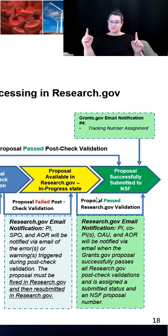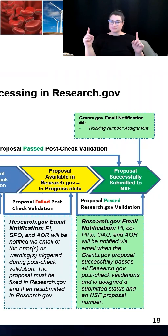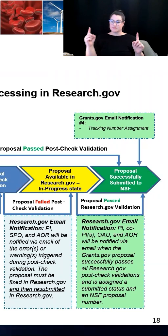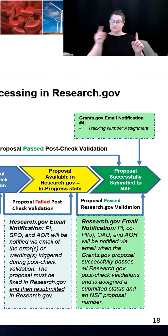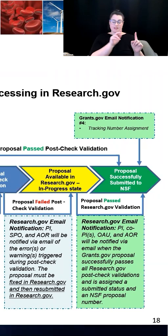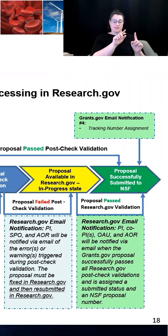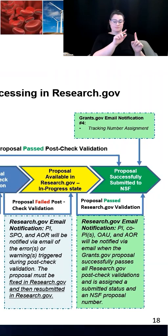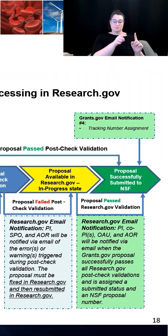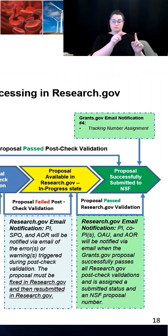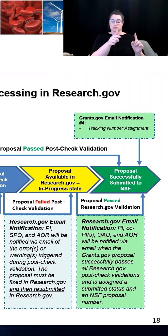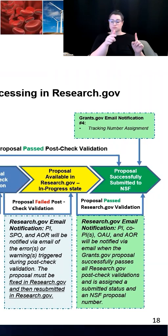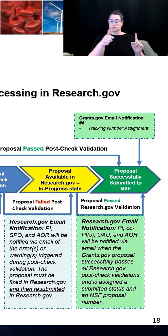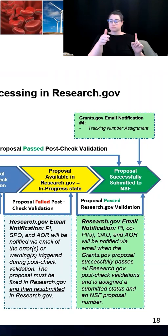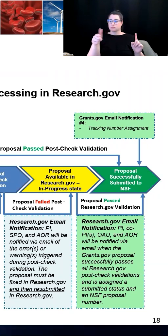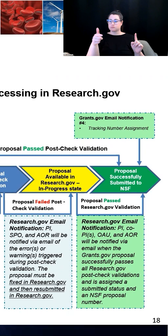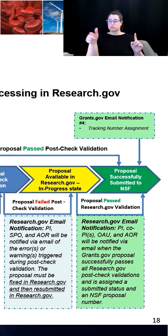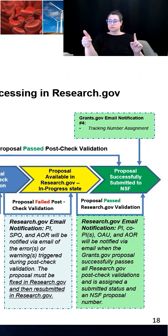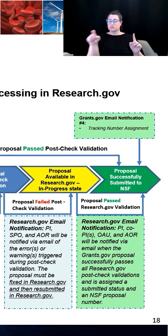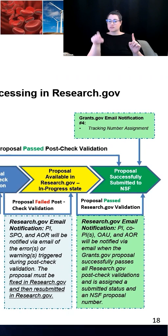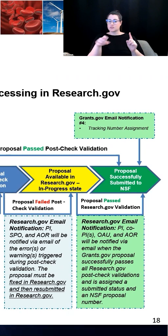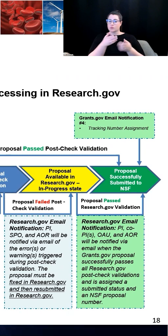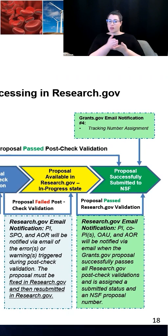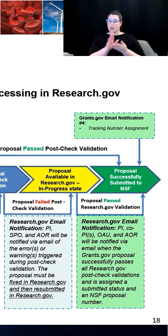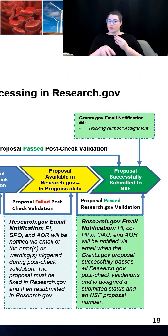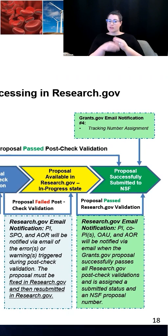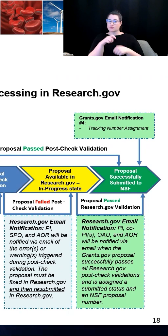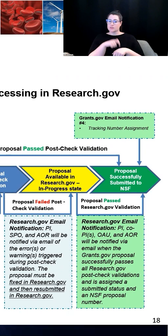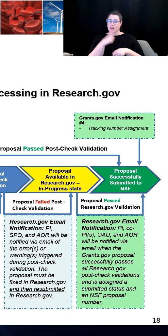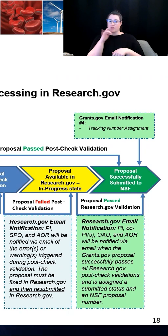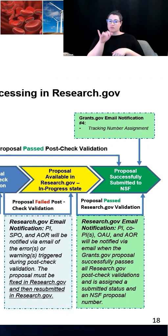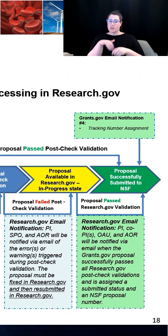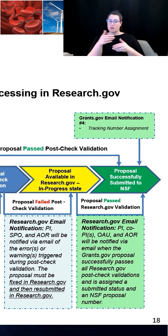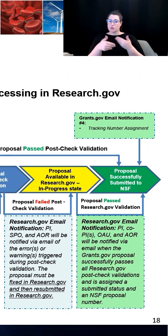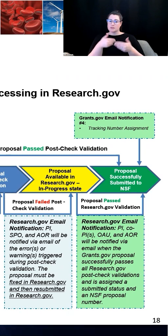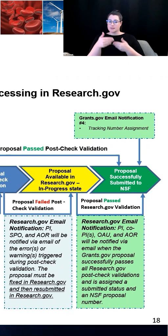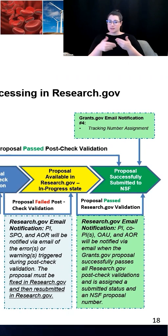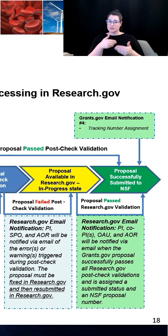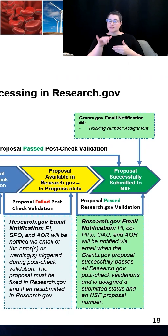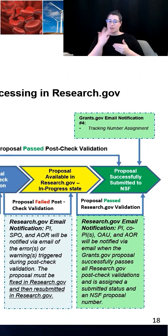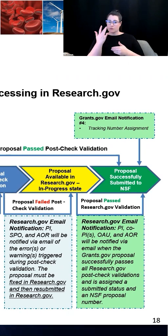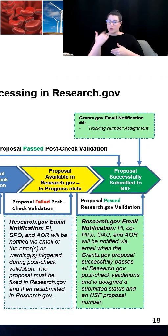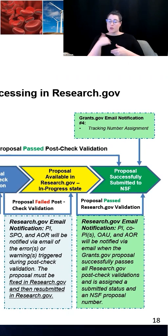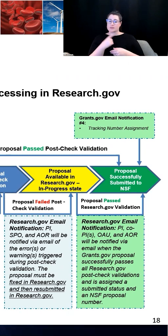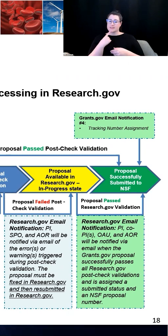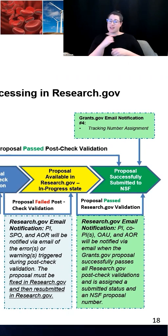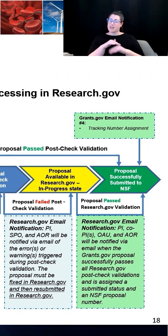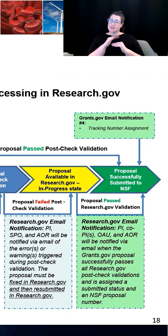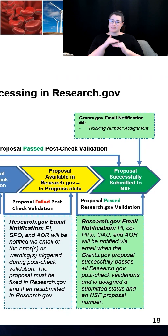And you have to allow yourself extra time for that. So that's why we always recommend, I would say, at least a week before the deadline date